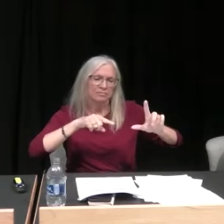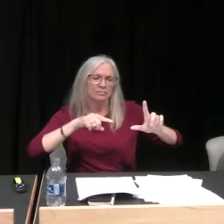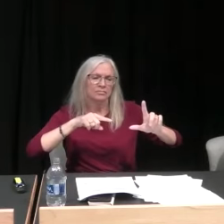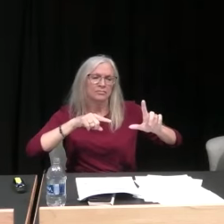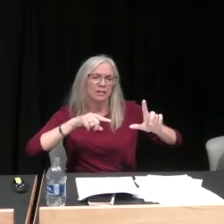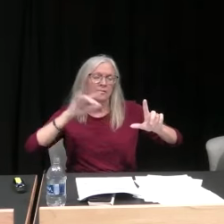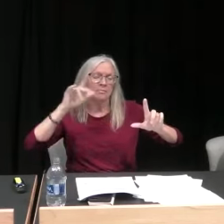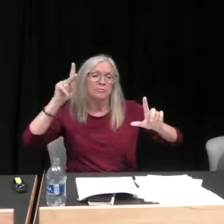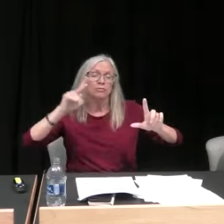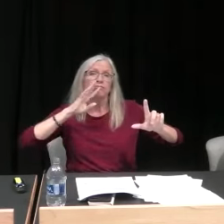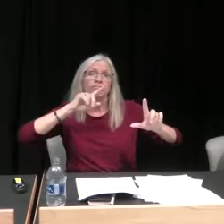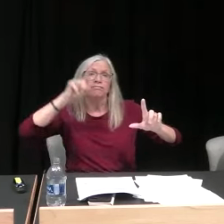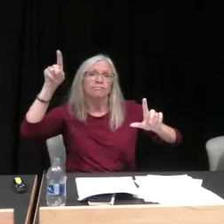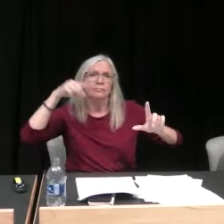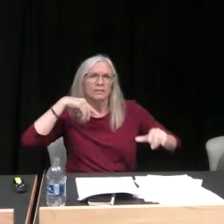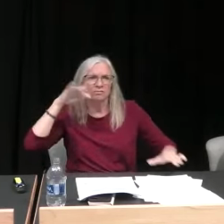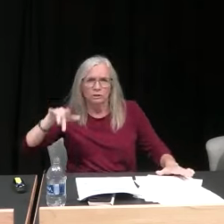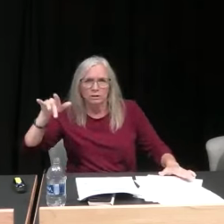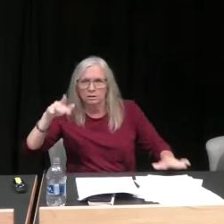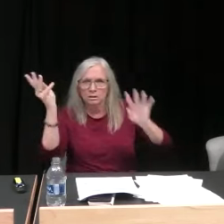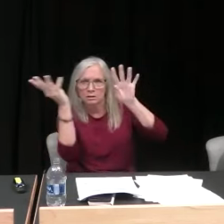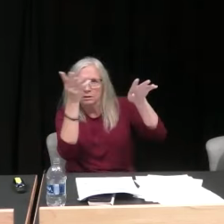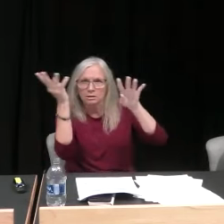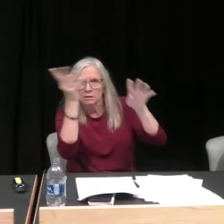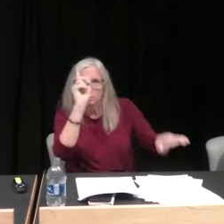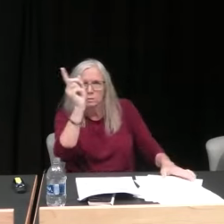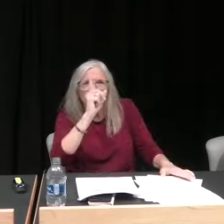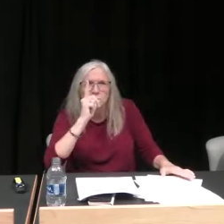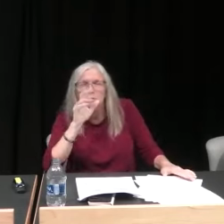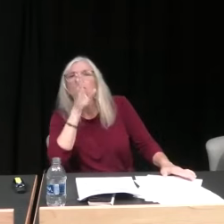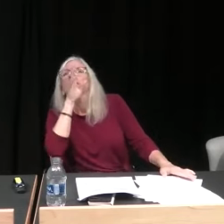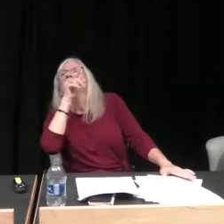we want to be able to take in their facial expressions and their their body language and